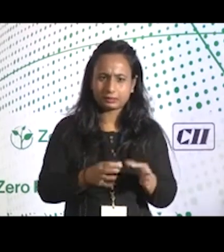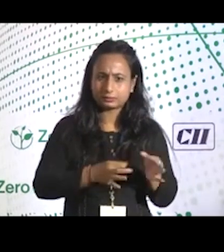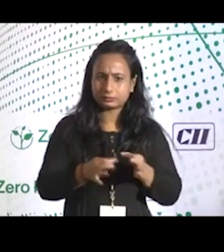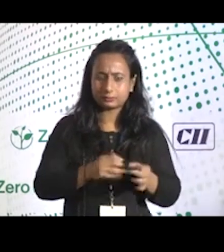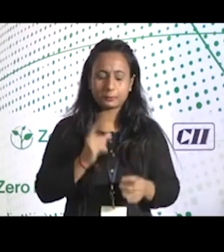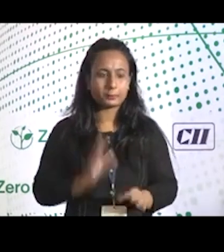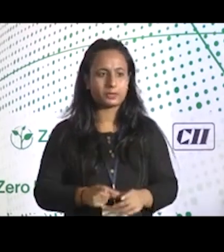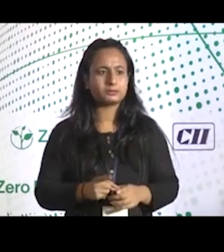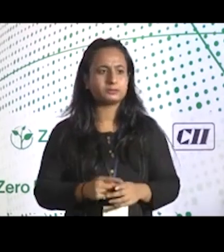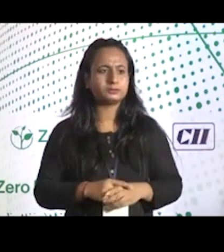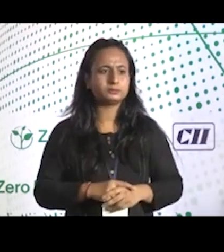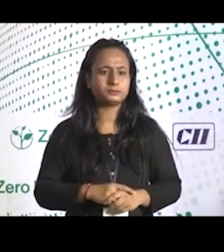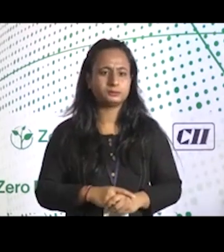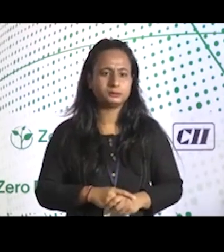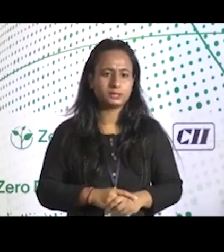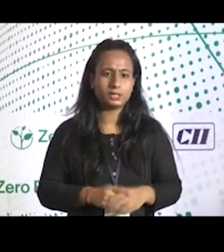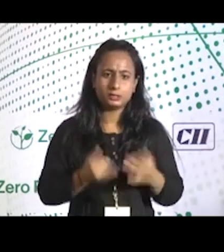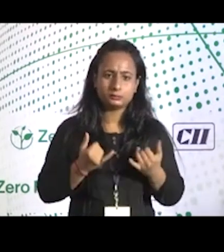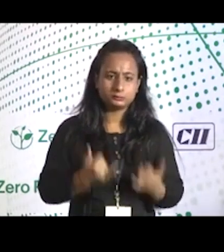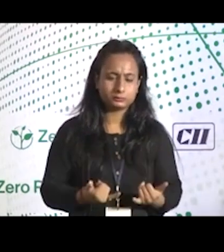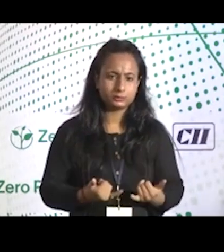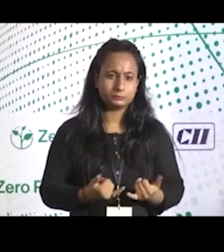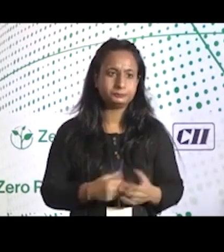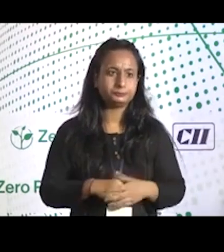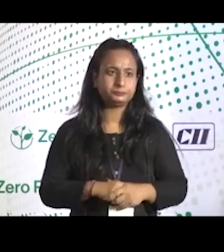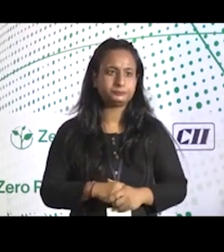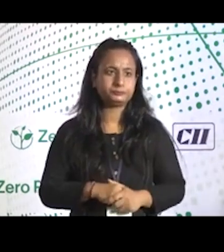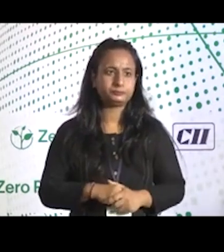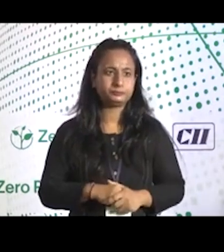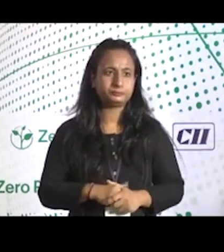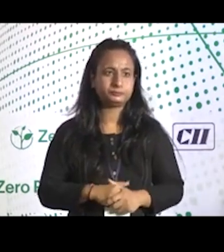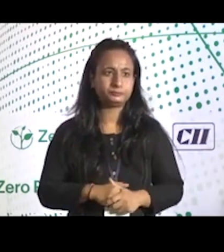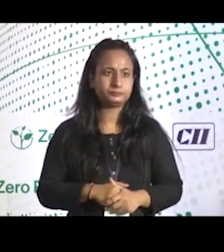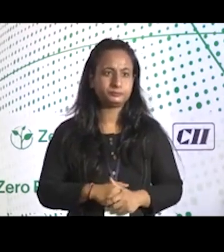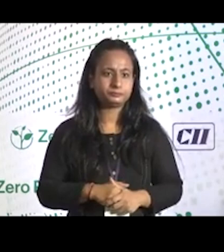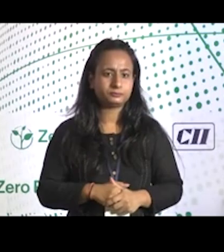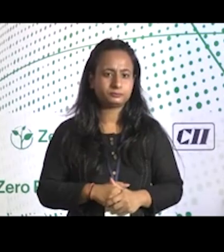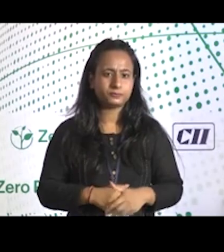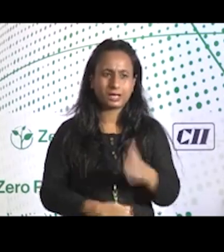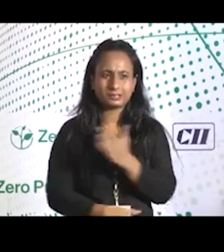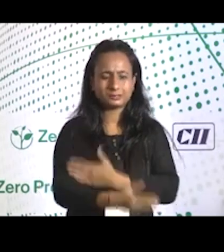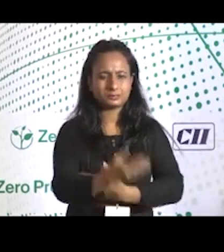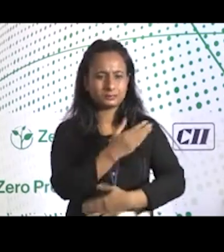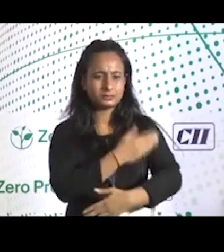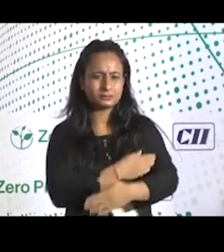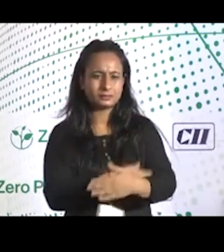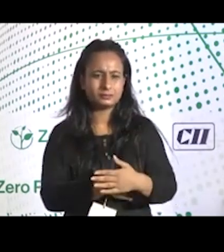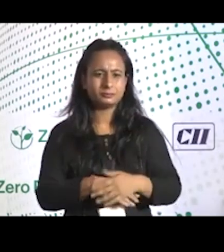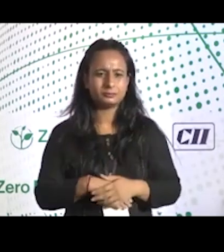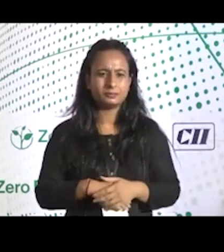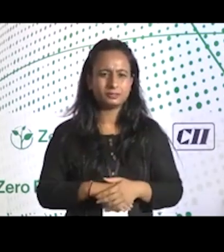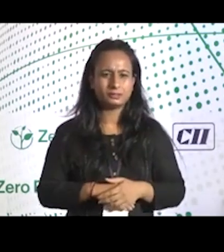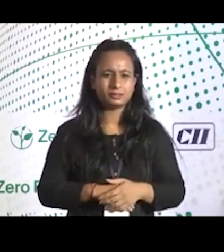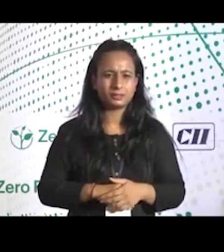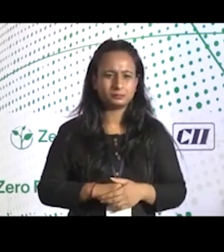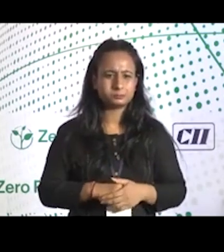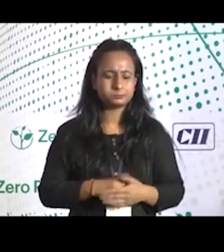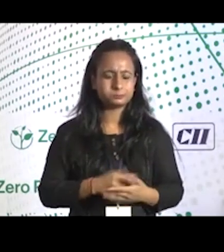say, okay, if things like disability, even elder community, these are all now